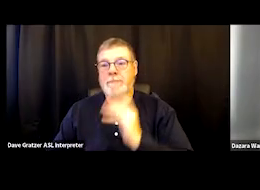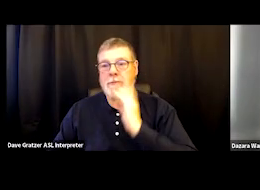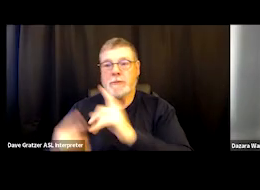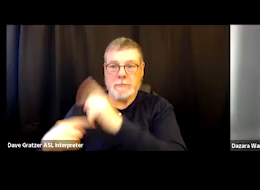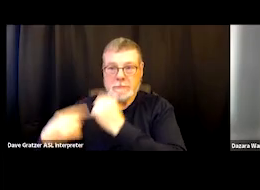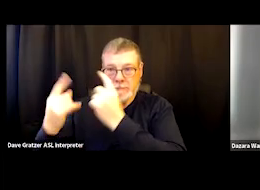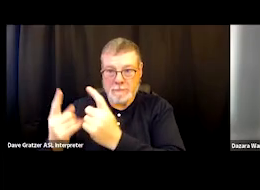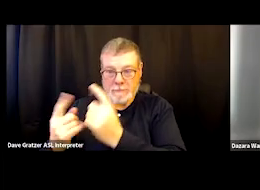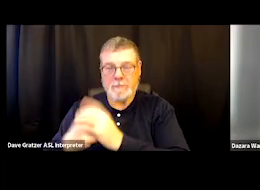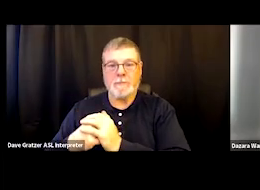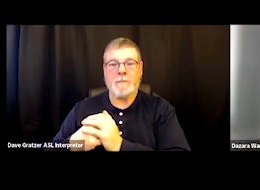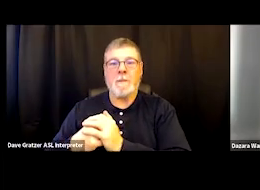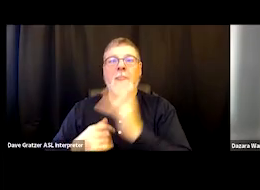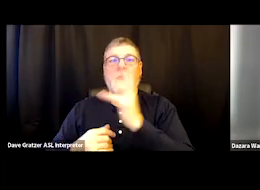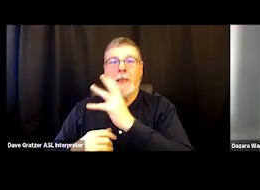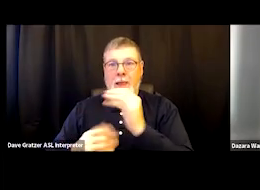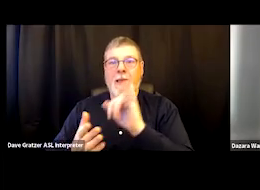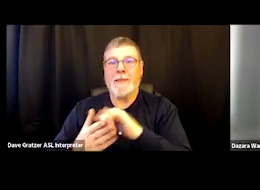and it comes with Medicare.